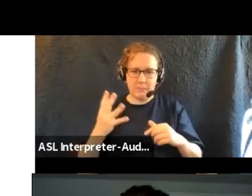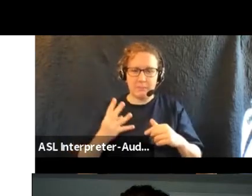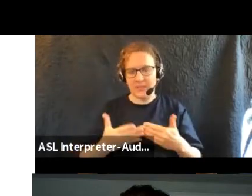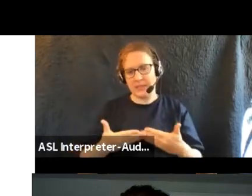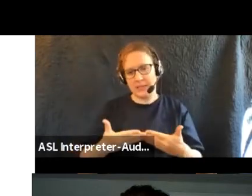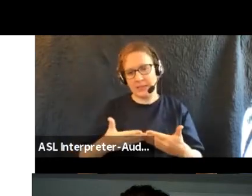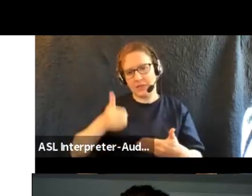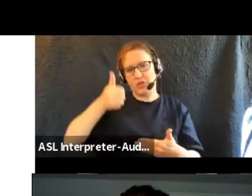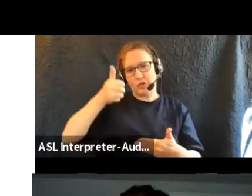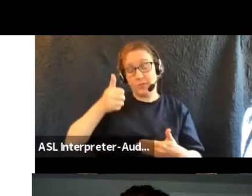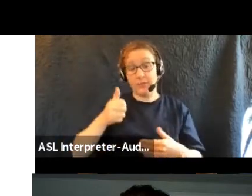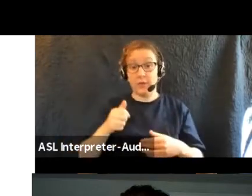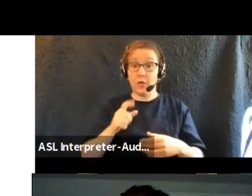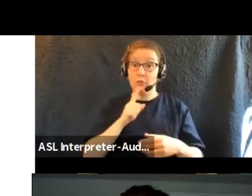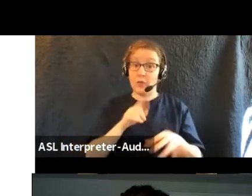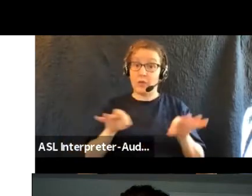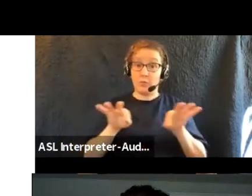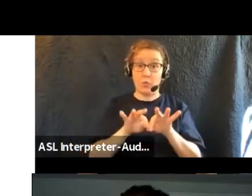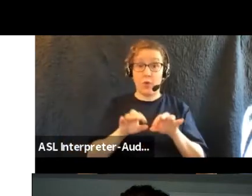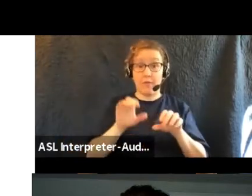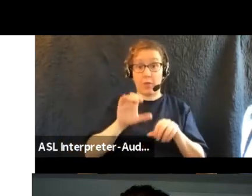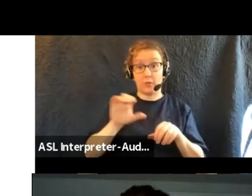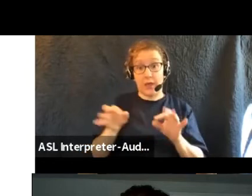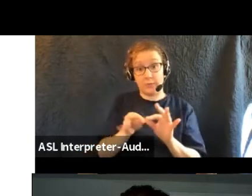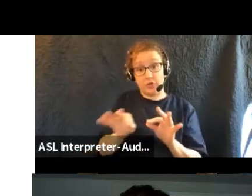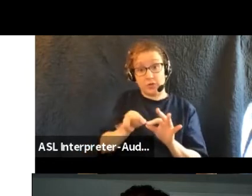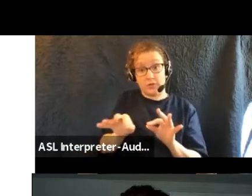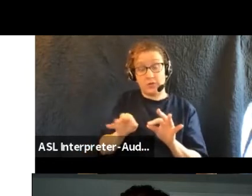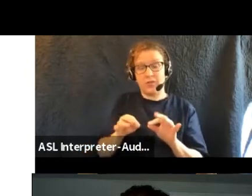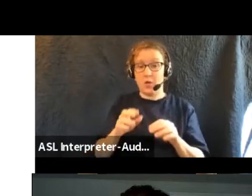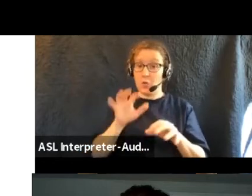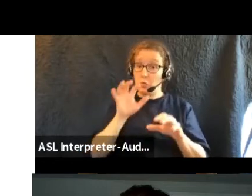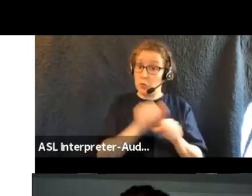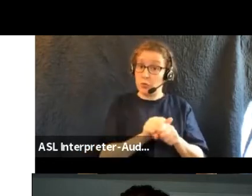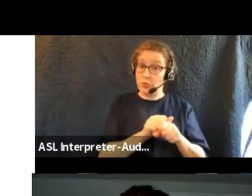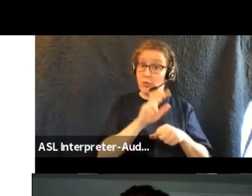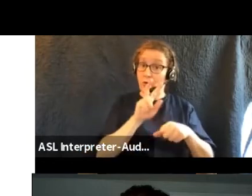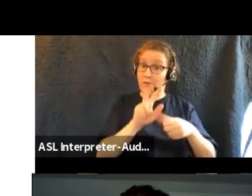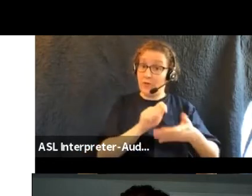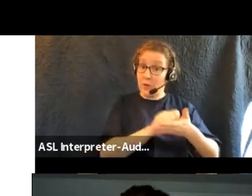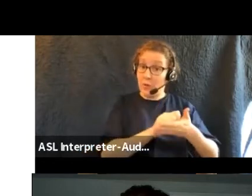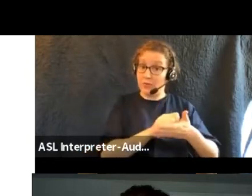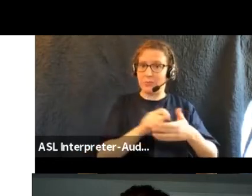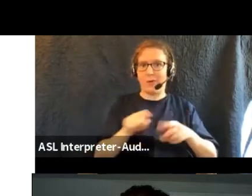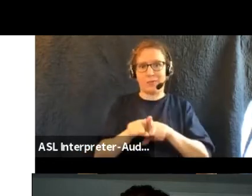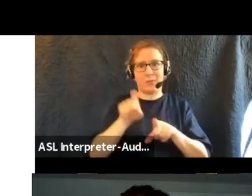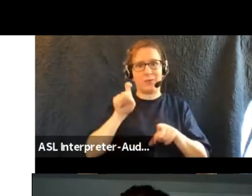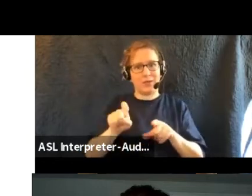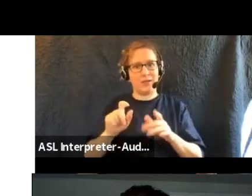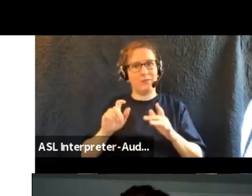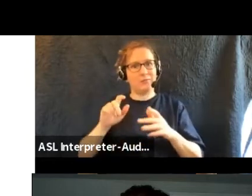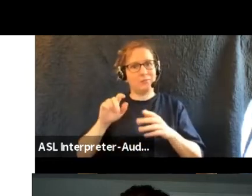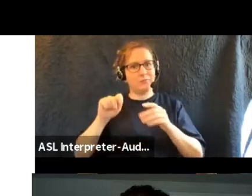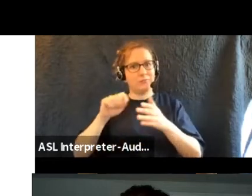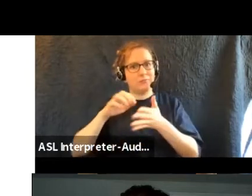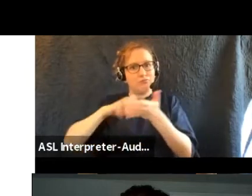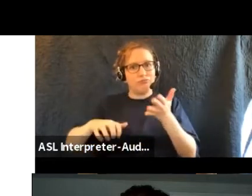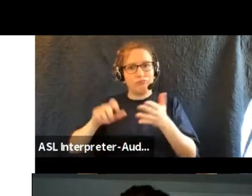we all are used to using for videos, but also creating transcripts. If someone doesn't have internet strong enough to stream or download a video, they wouldn't